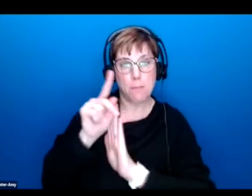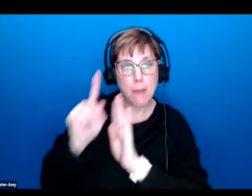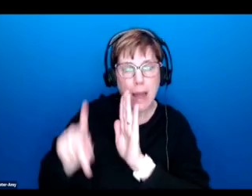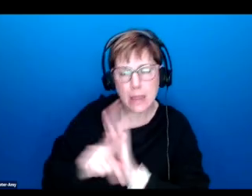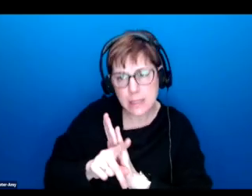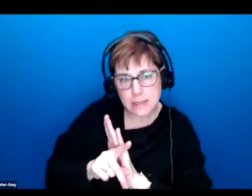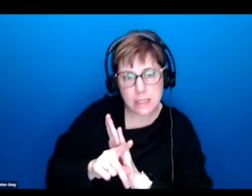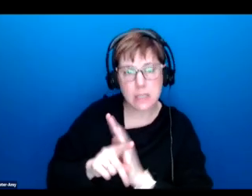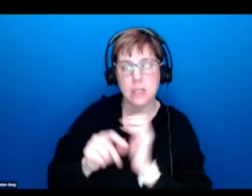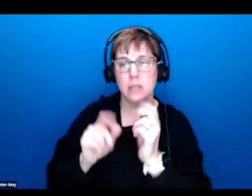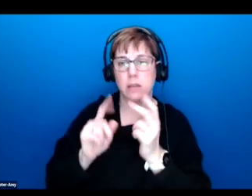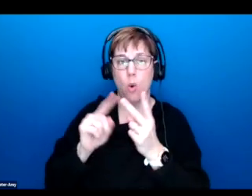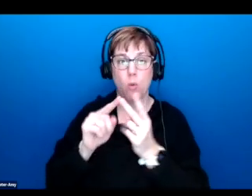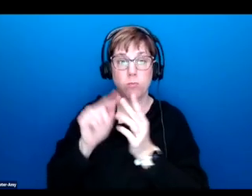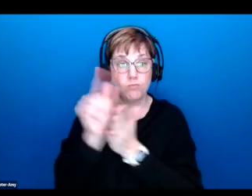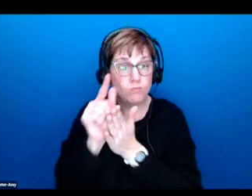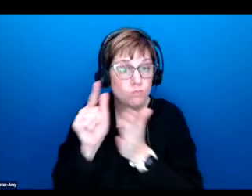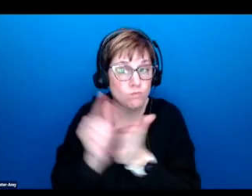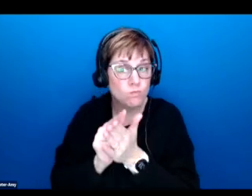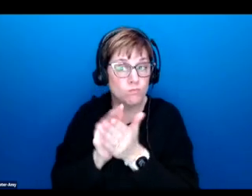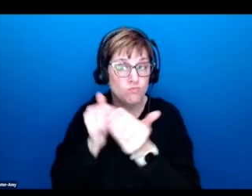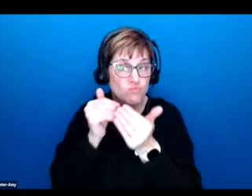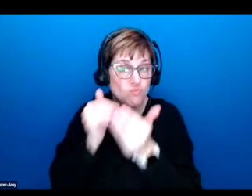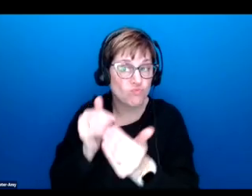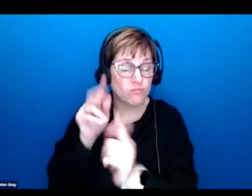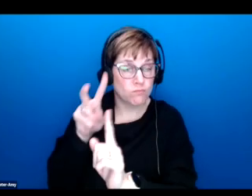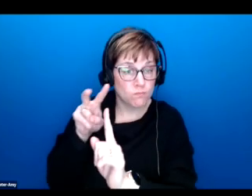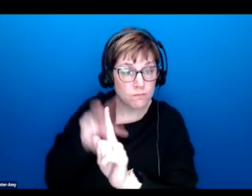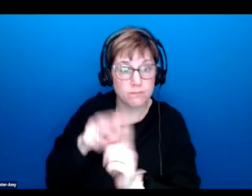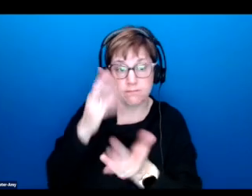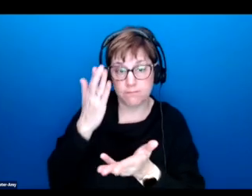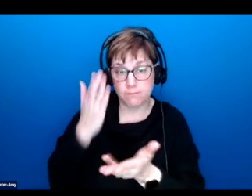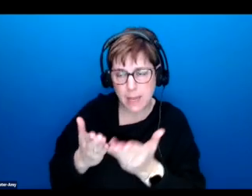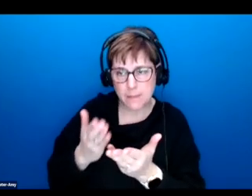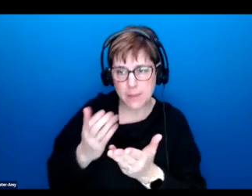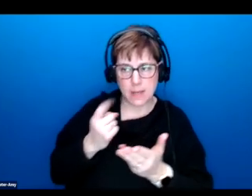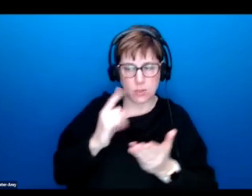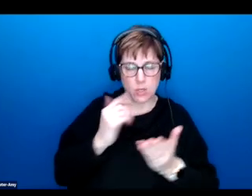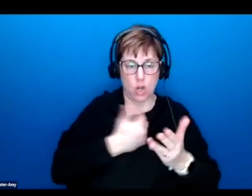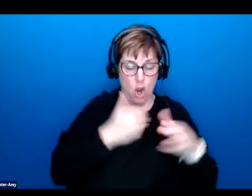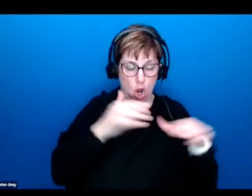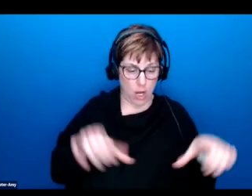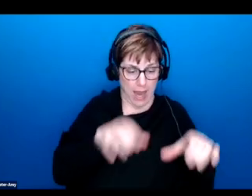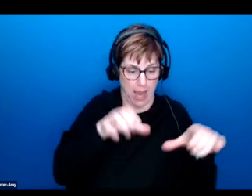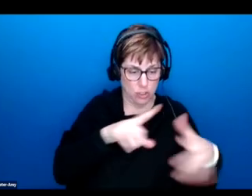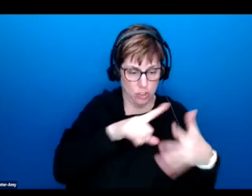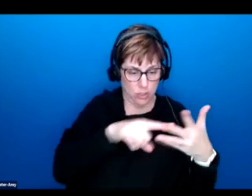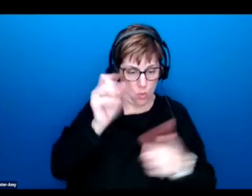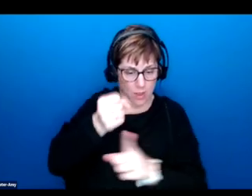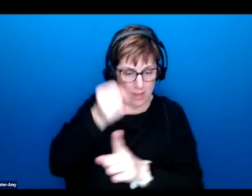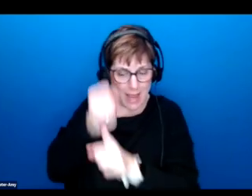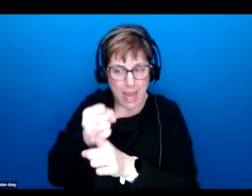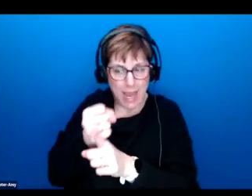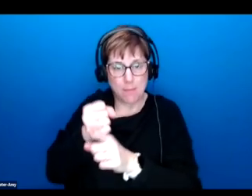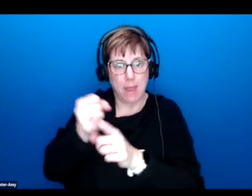pursuing litigation to understand how our actions are going to impact particular populations